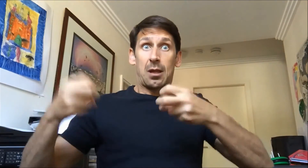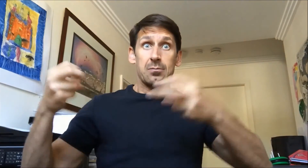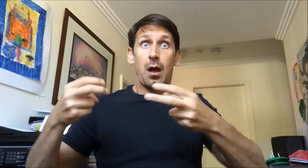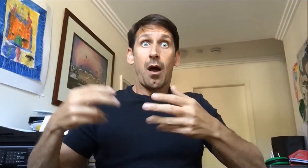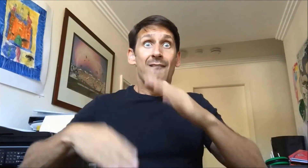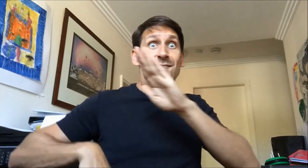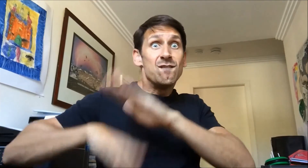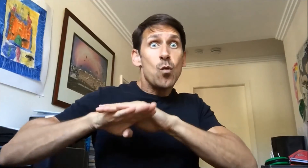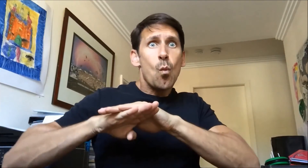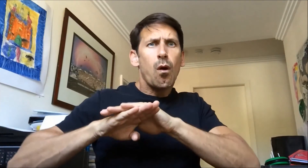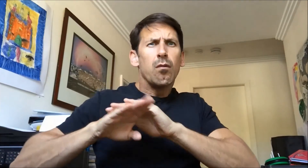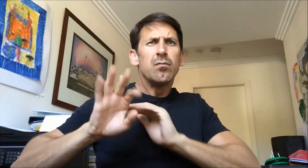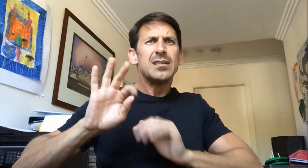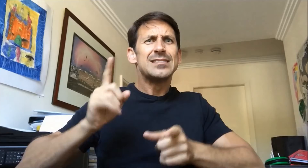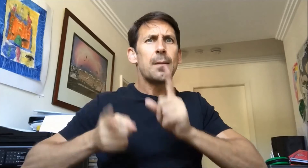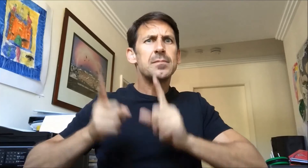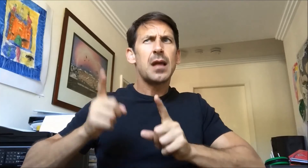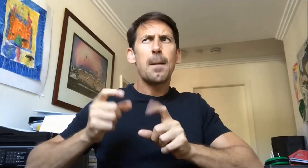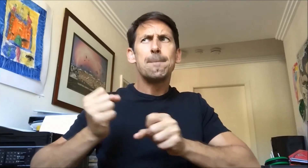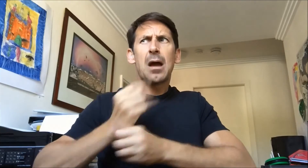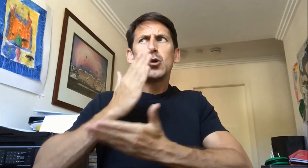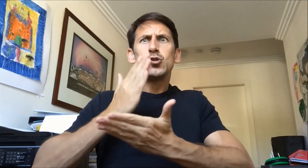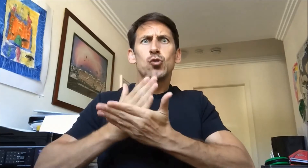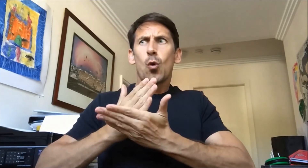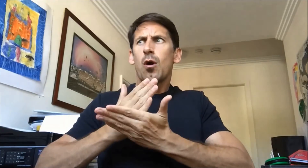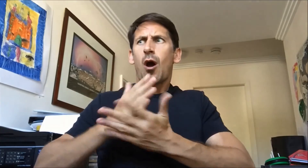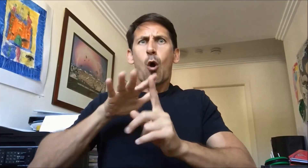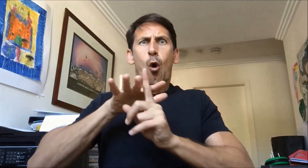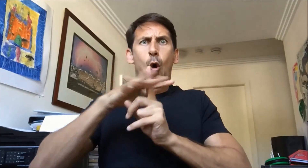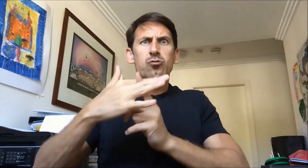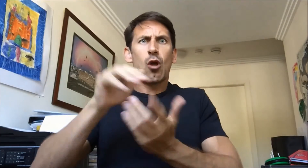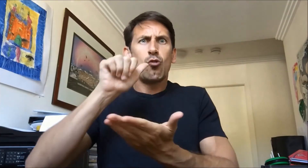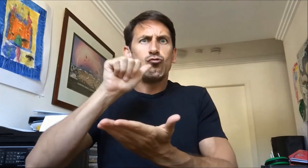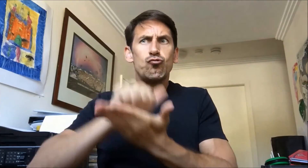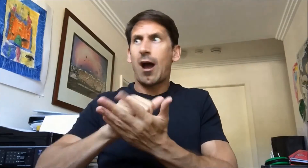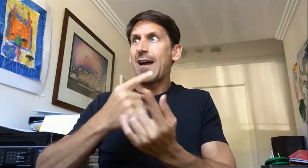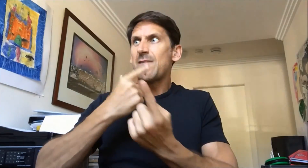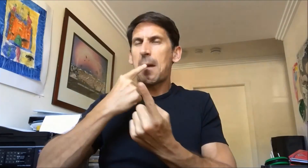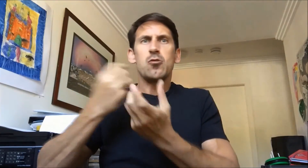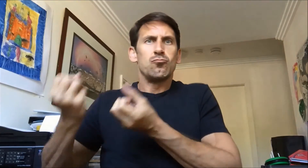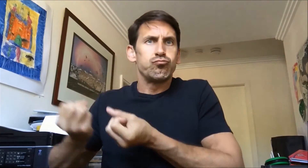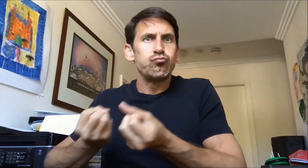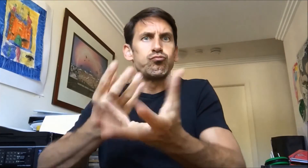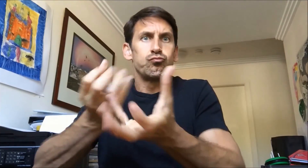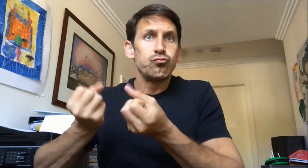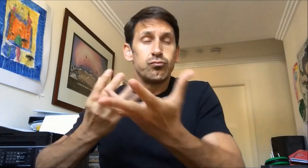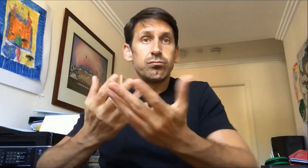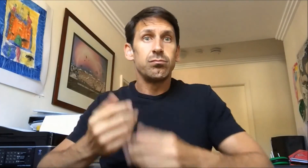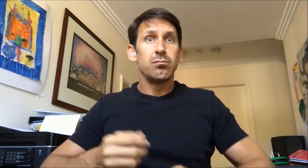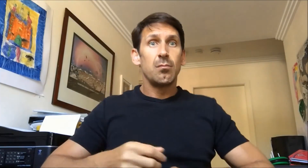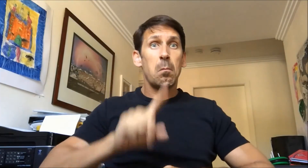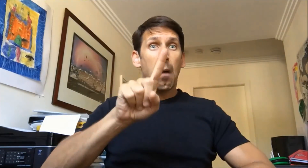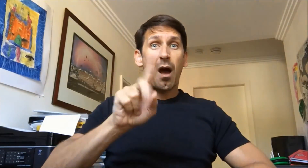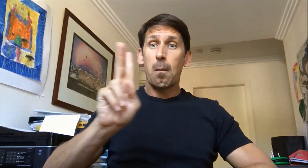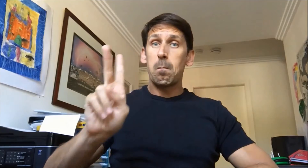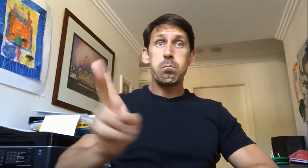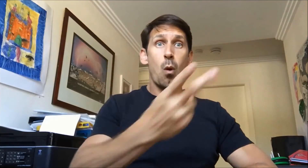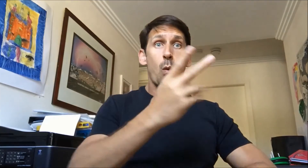The live captioner has to make the captions very quickly, and can't include every word. Instead, they ensure the context and important information that is delivered